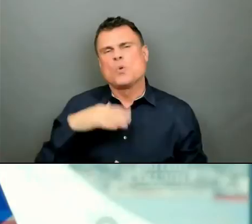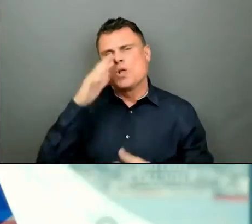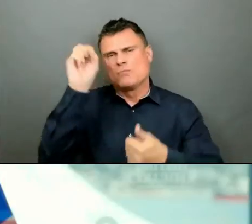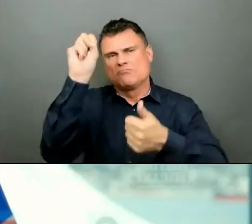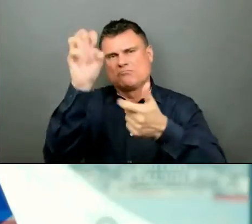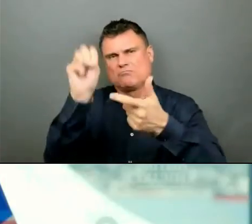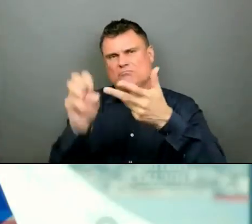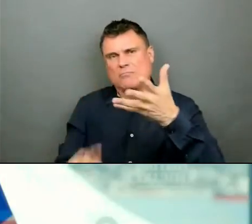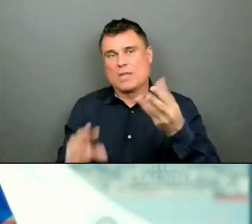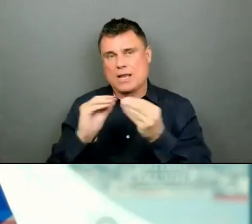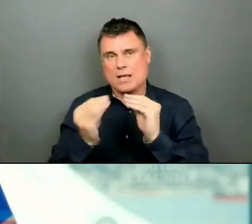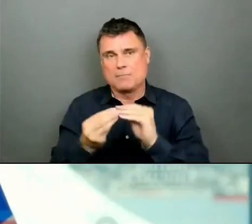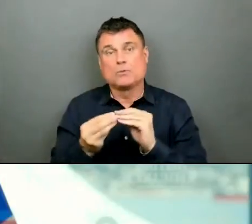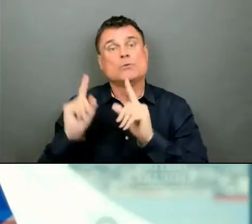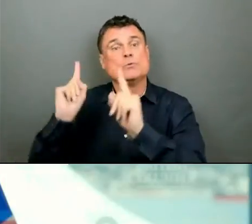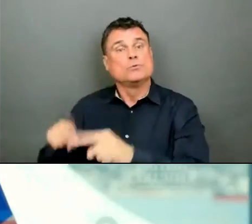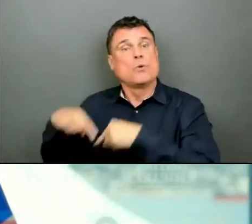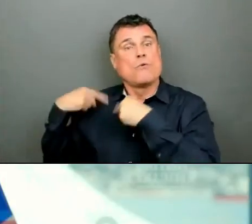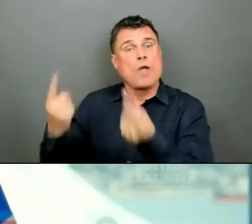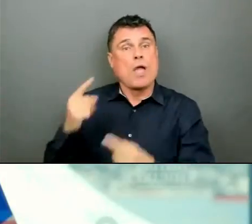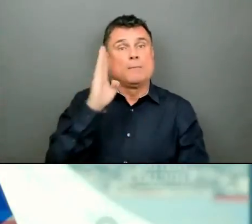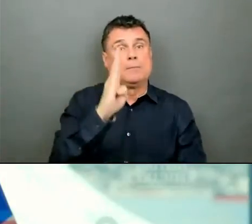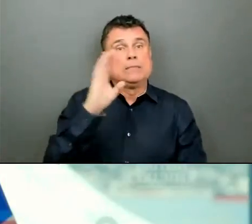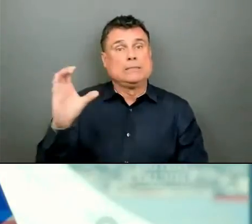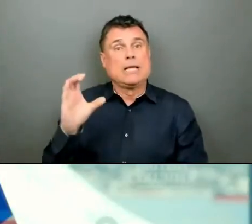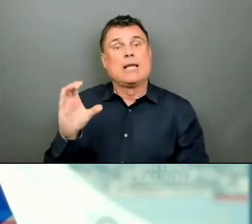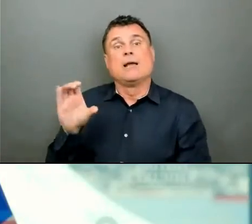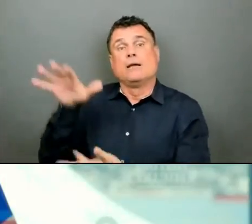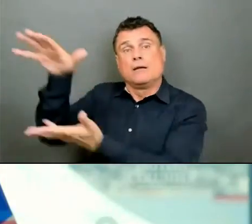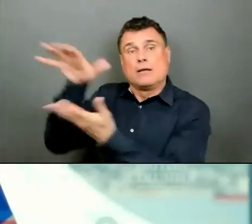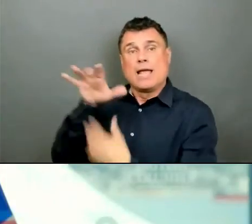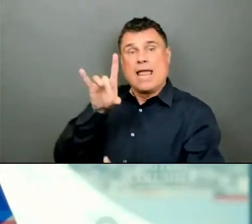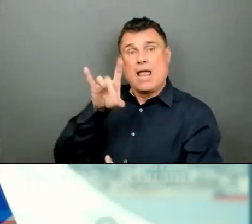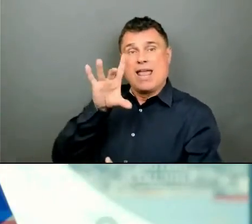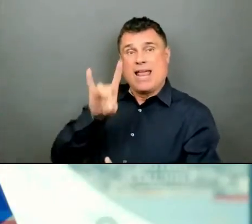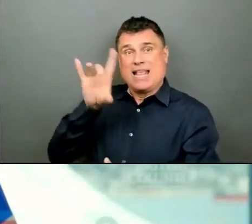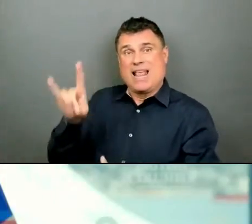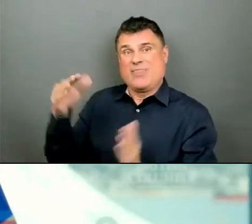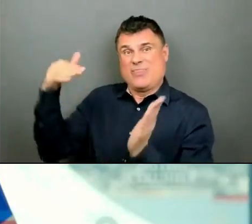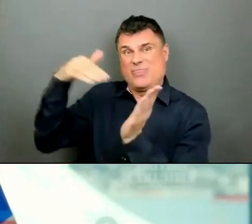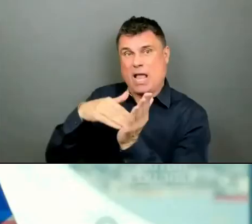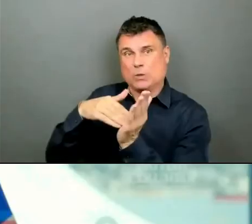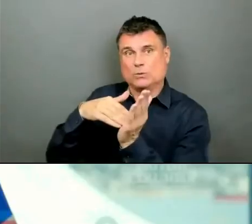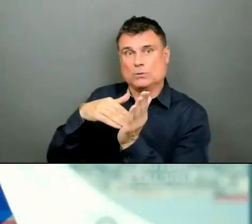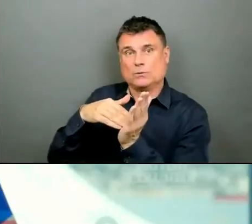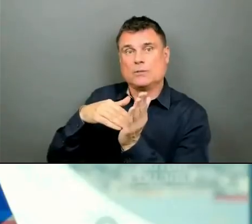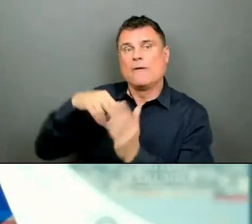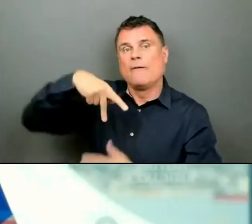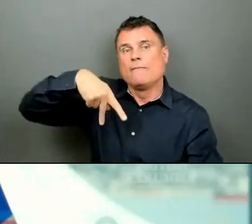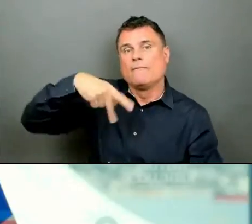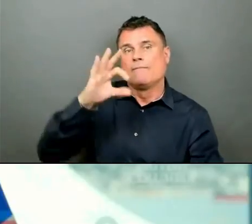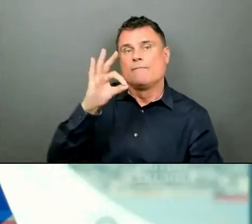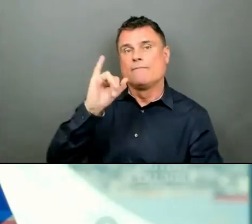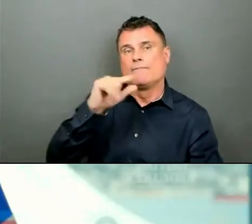received 888 thousand, 810 doses of Pfizer vaccine. 75 thousand and